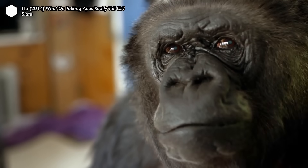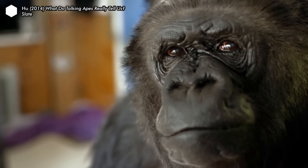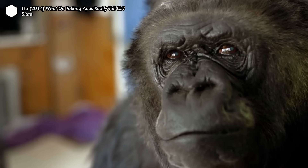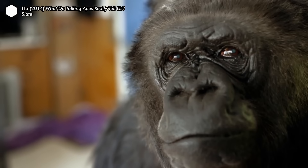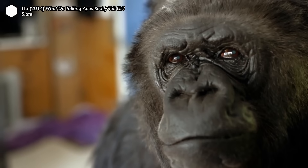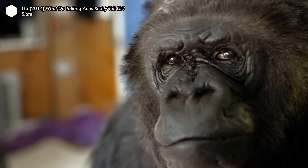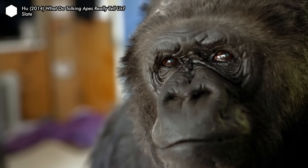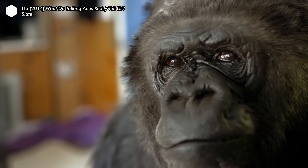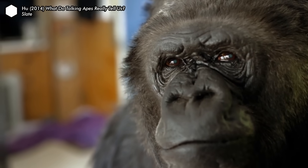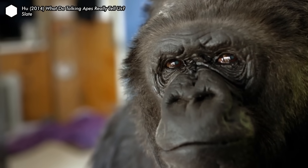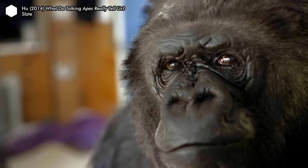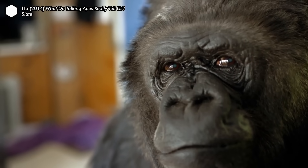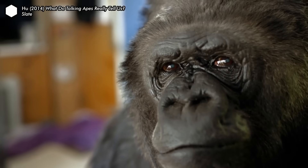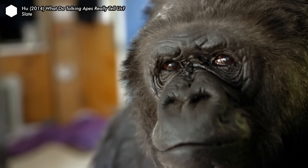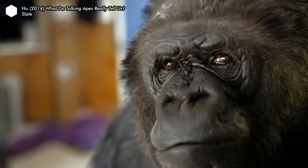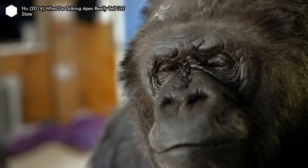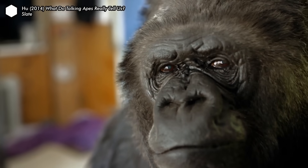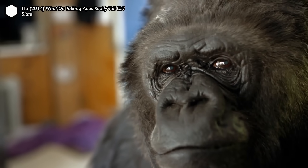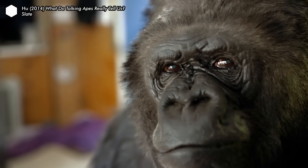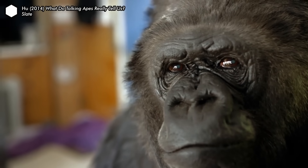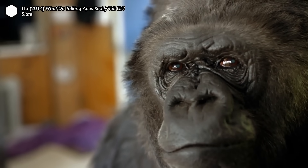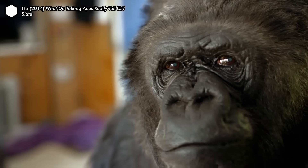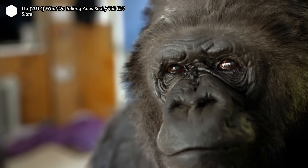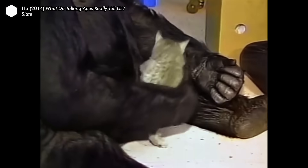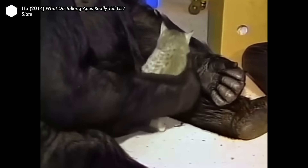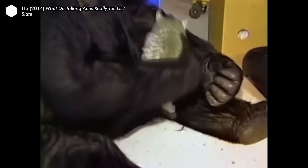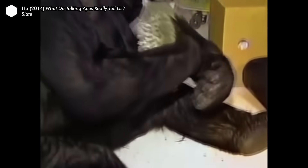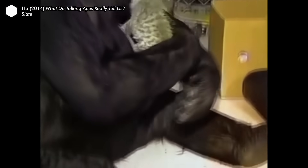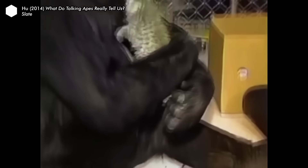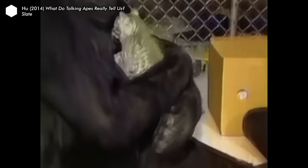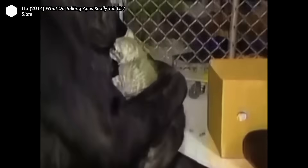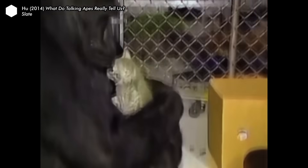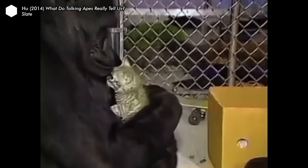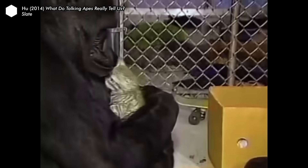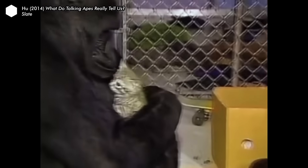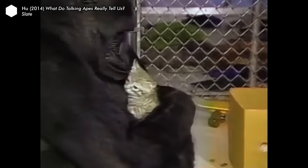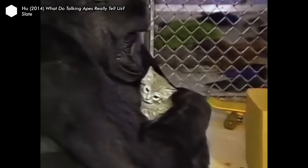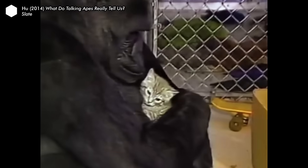She was a brand. A brand worth $8 million in 2013. And that brand had to be protected.